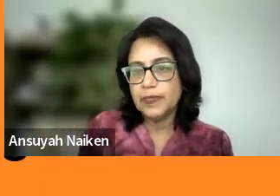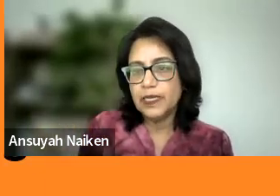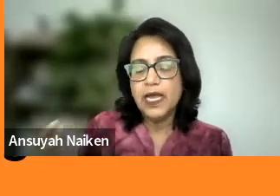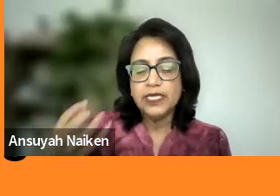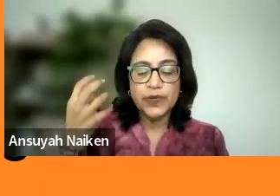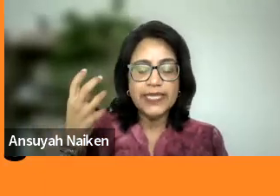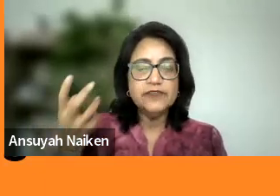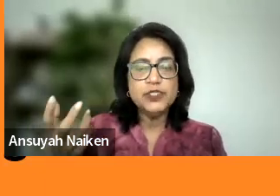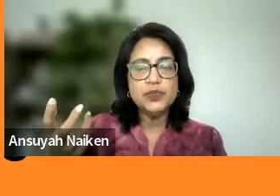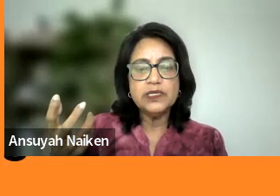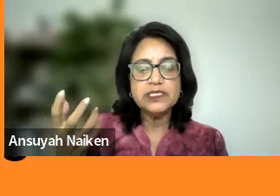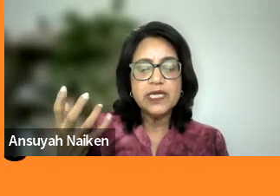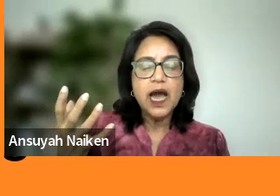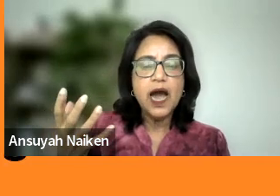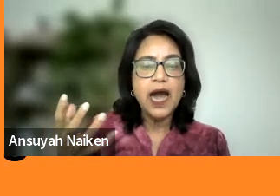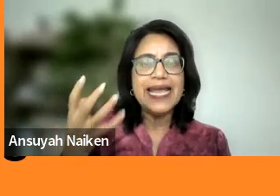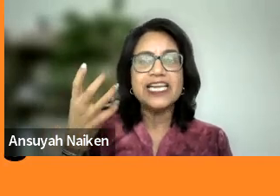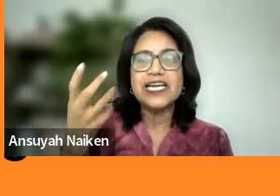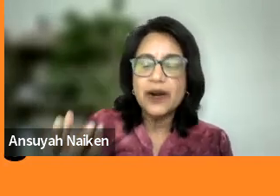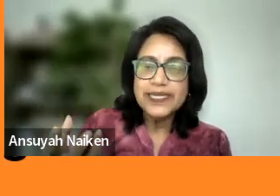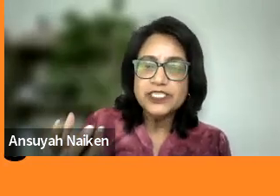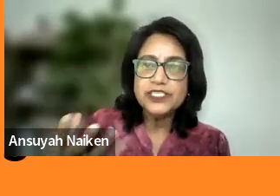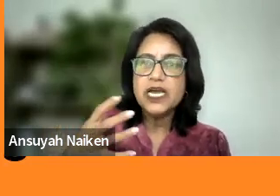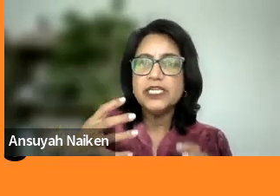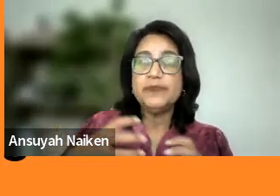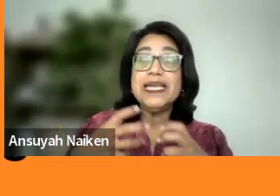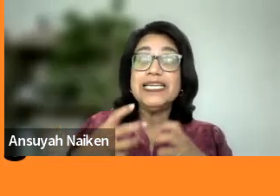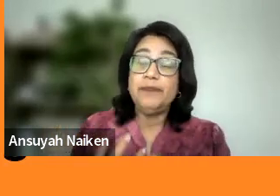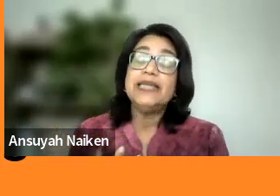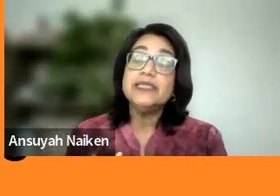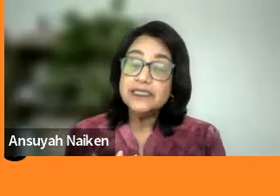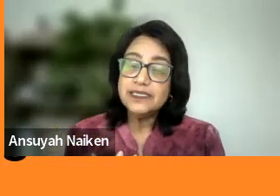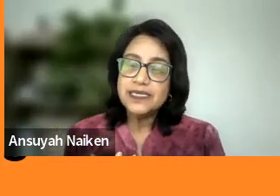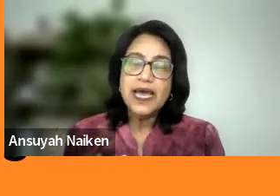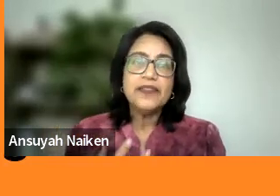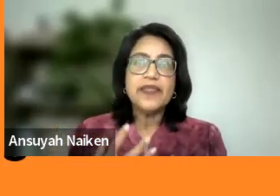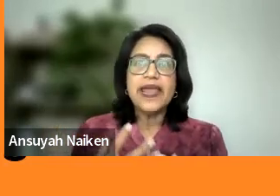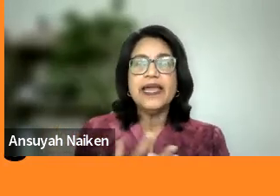So what this means is, if you look at the countries that are on the left-hand side of your slide, the individualistic cultures, these are cultures that put a lot of focus on the individual.